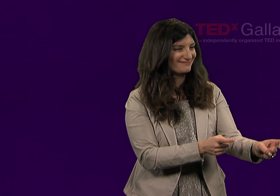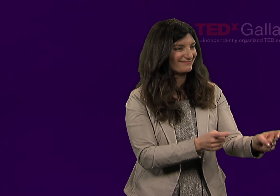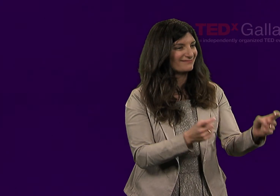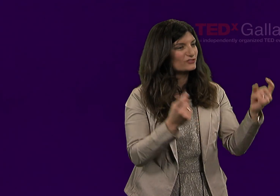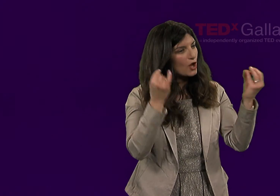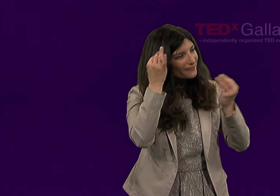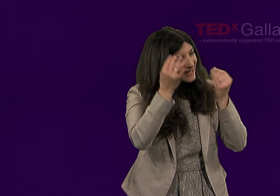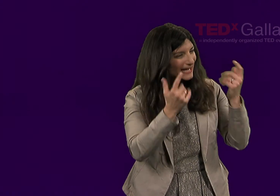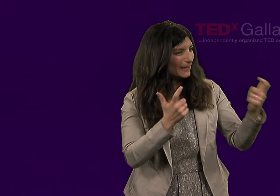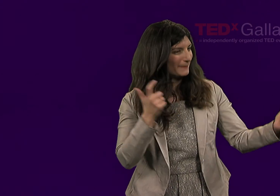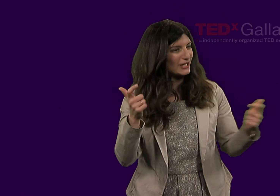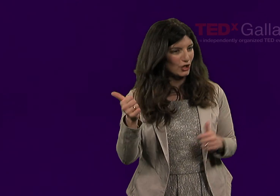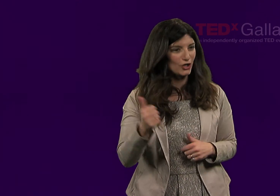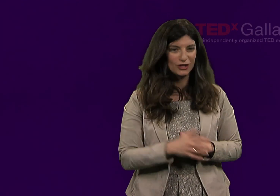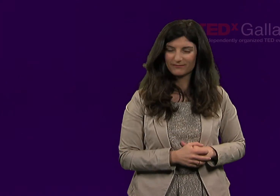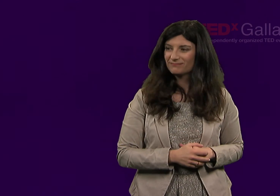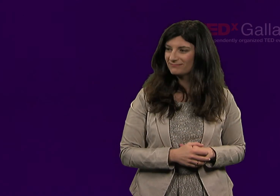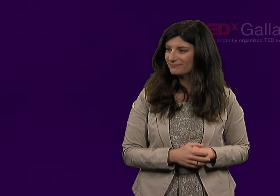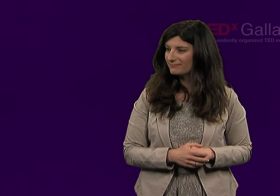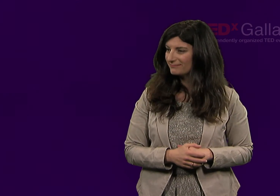and thinking bigger is where I challenge you.